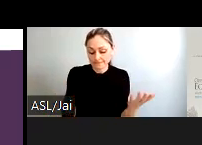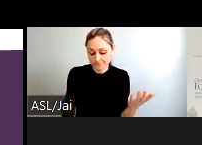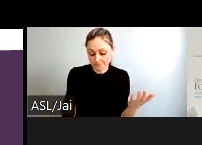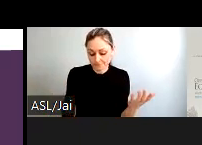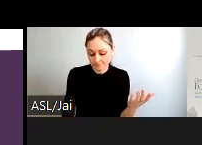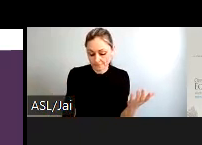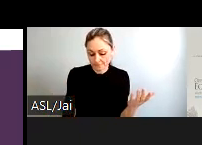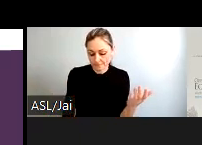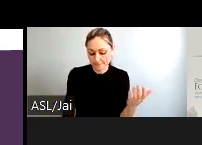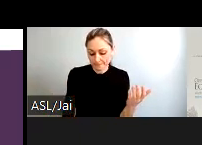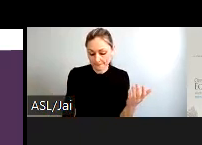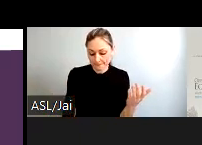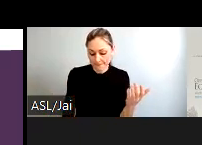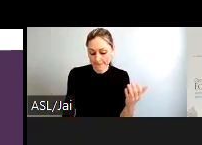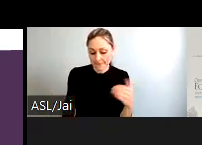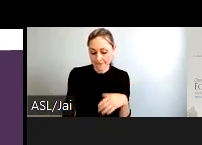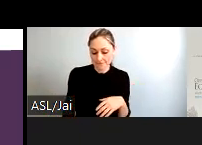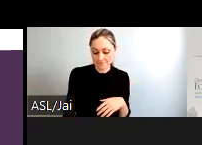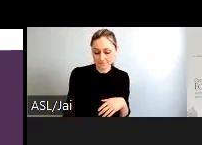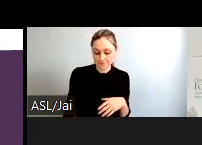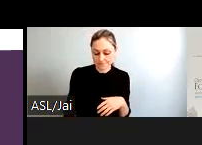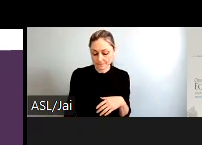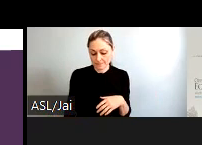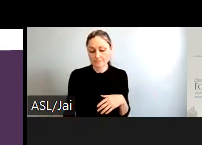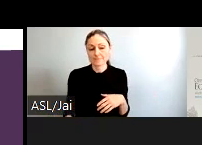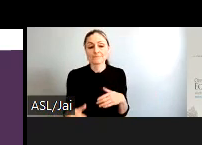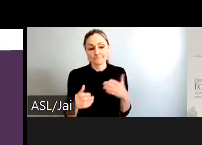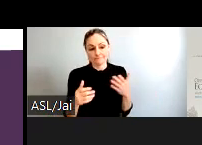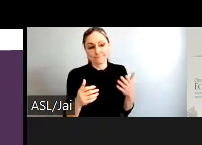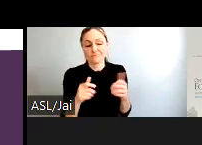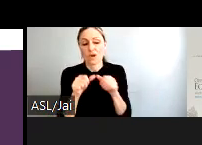So the recommended stipend amounts. This is for ongoing participation.